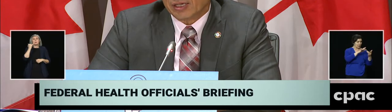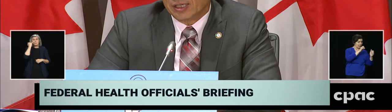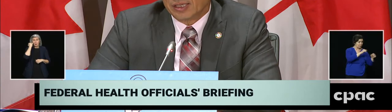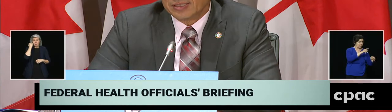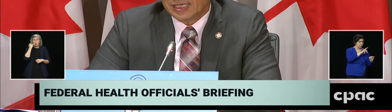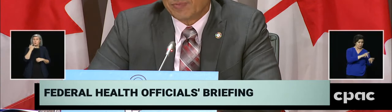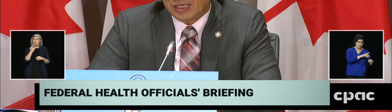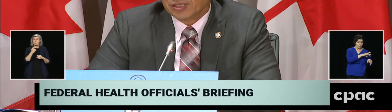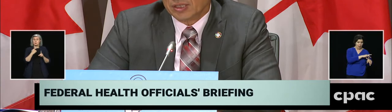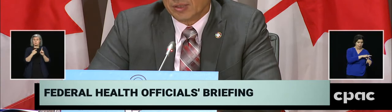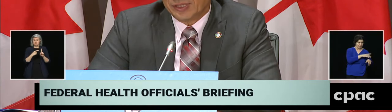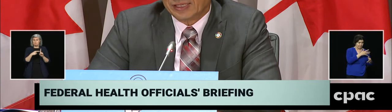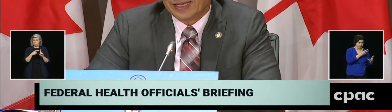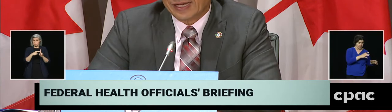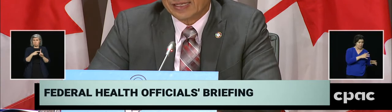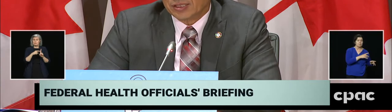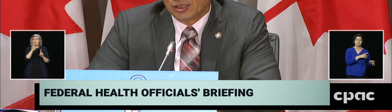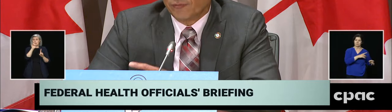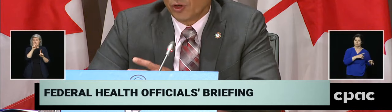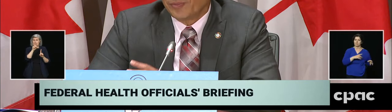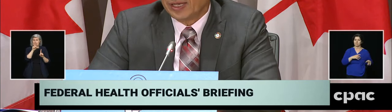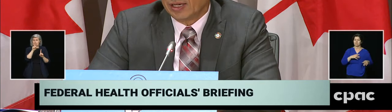14 DAYS.